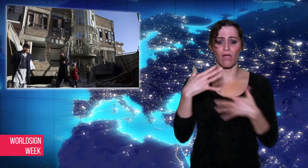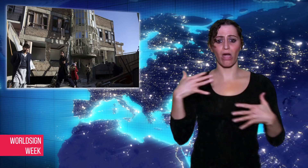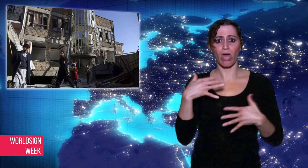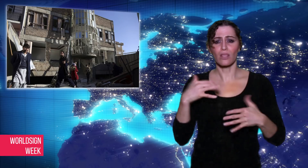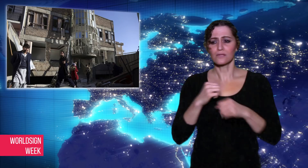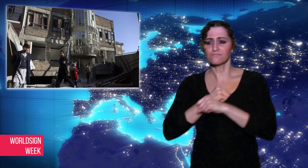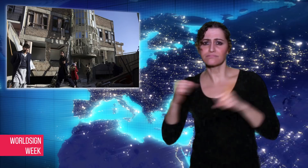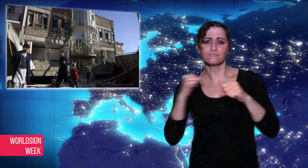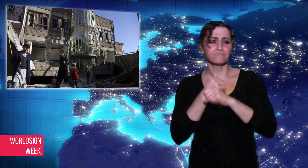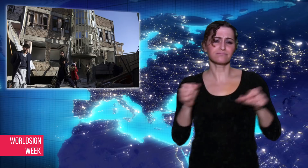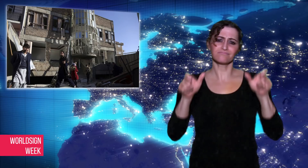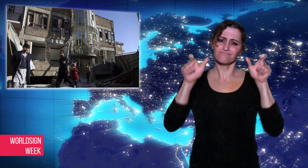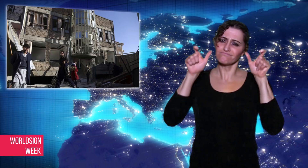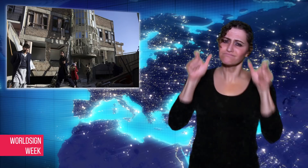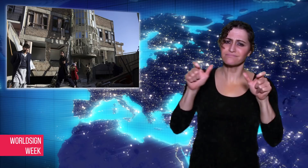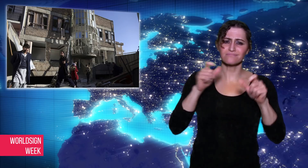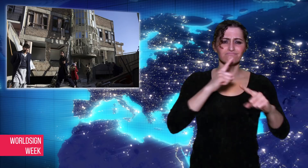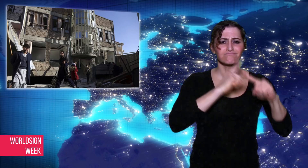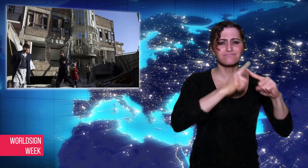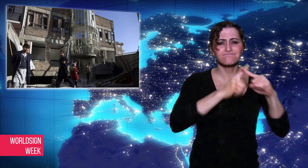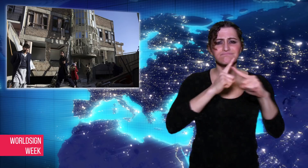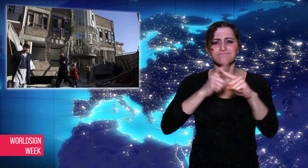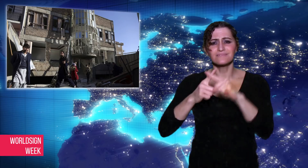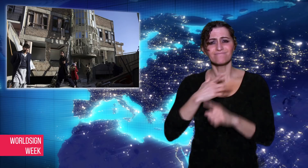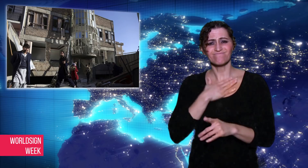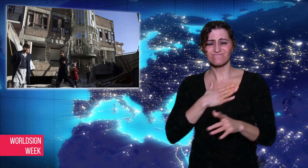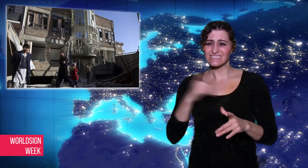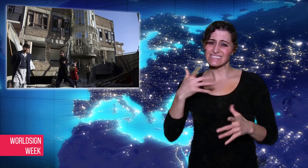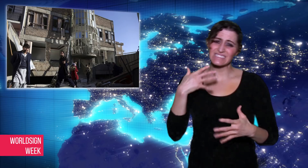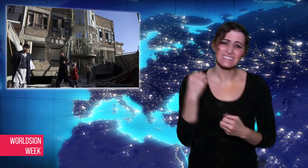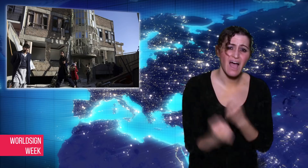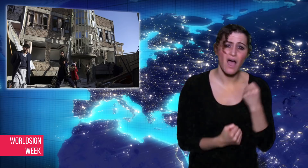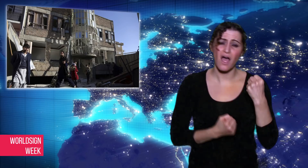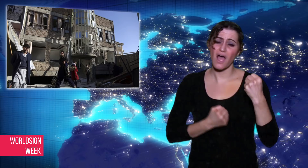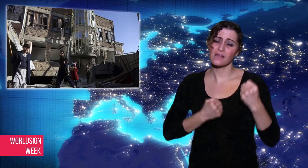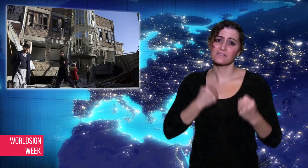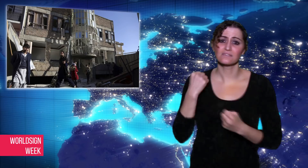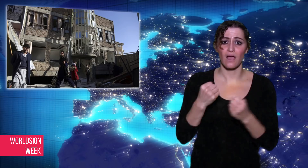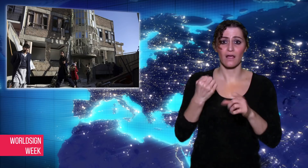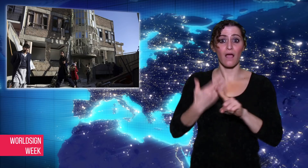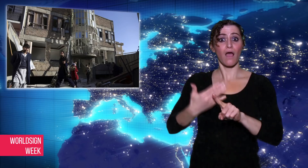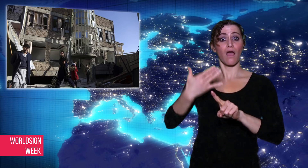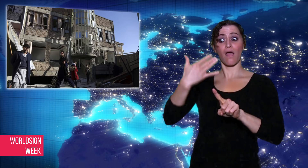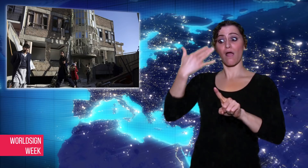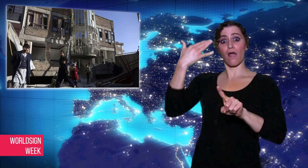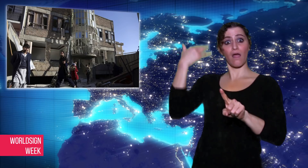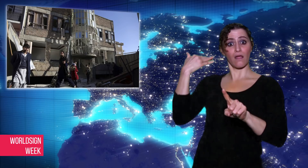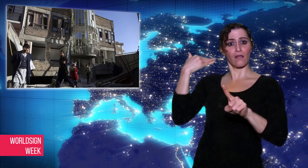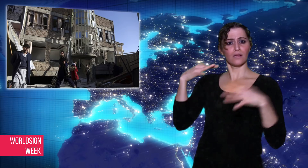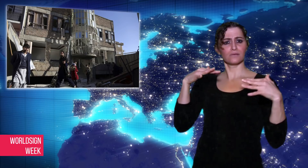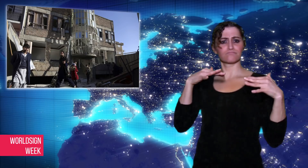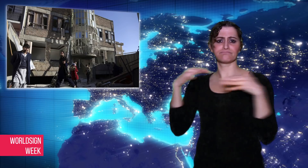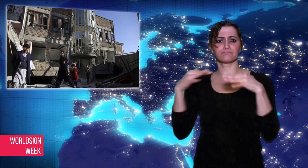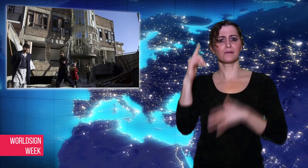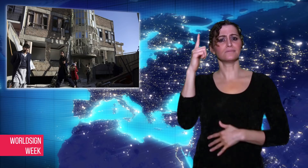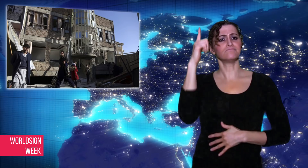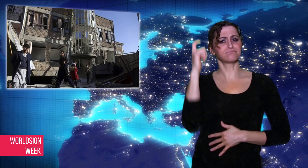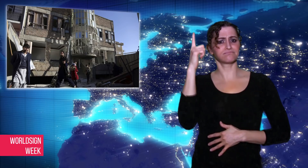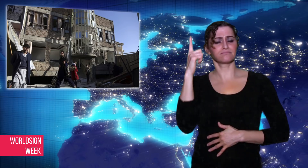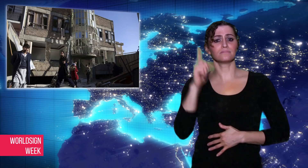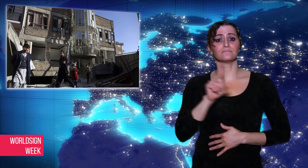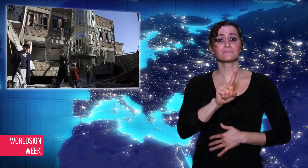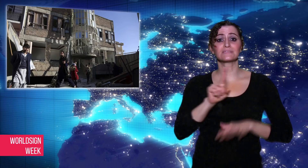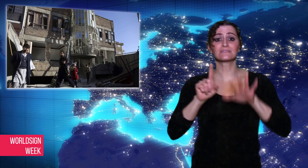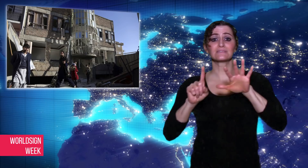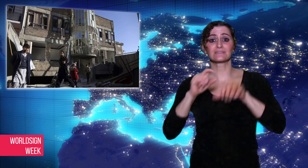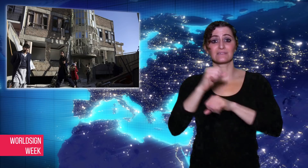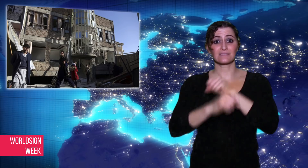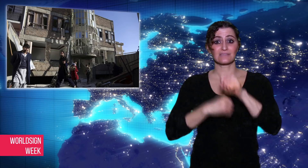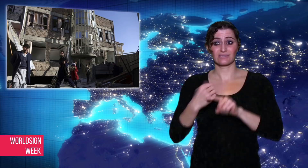terrorism since the war began 16 years